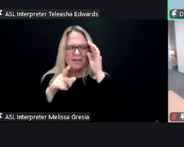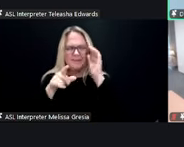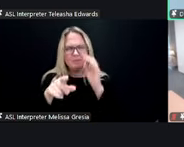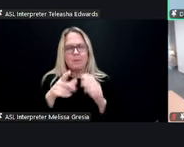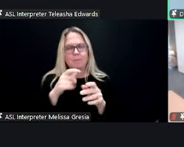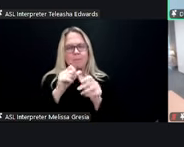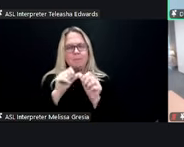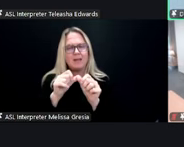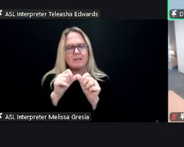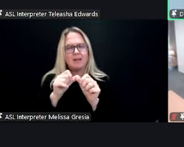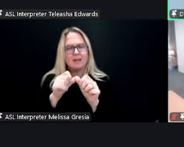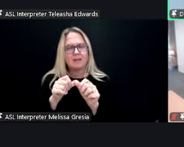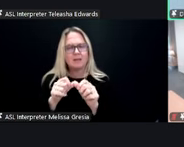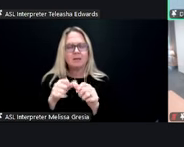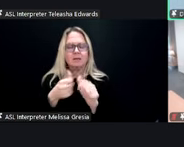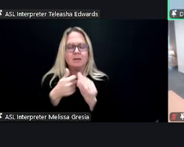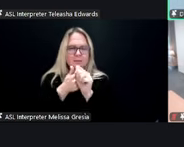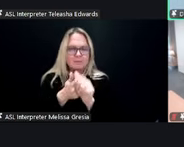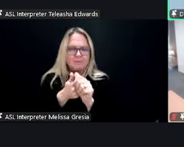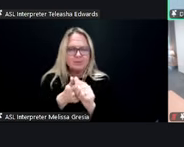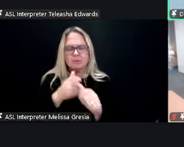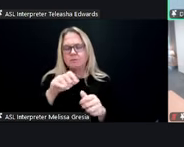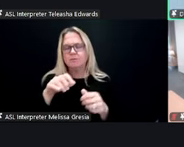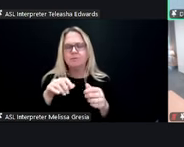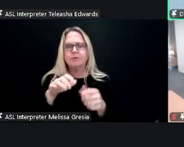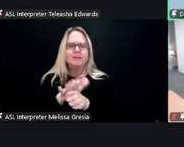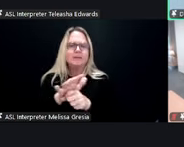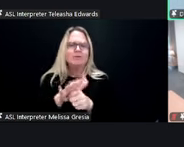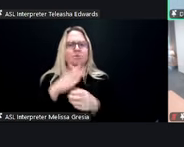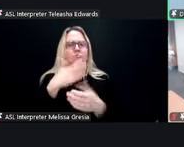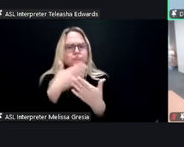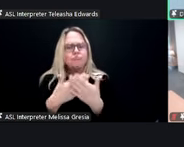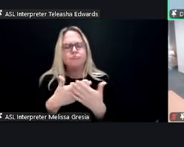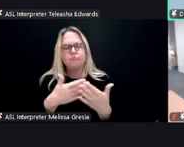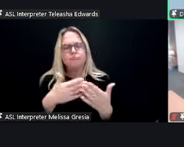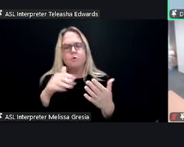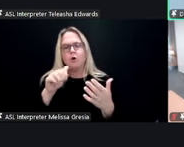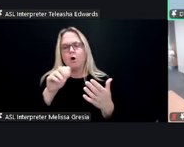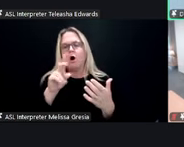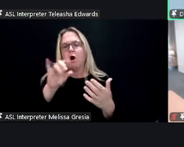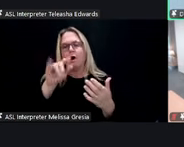sufficient audit trails. Um, we anticipate that there will be a lot of interest, there is already